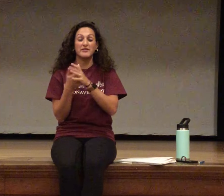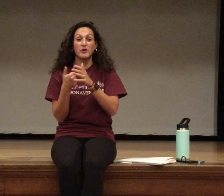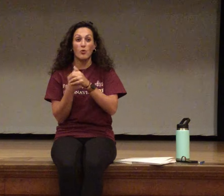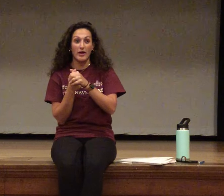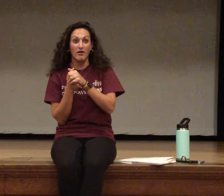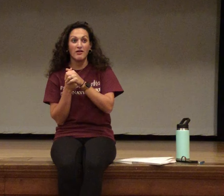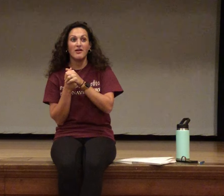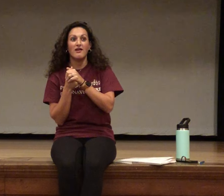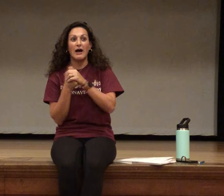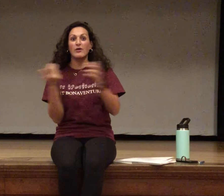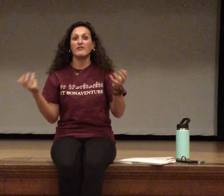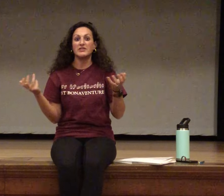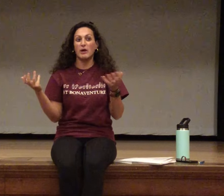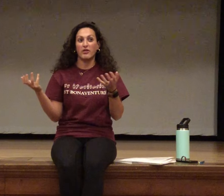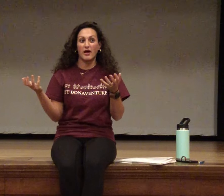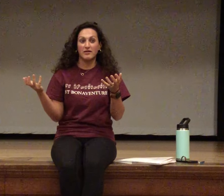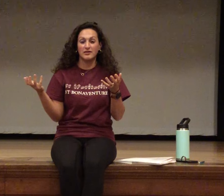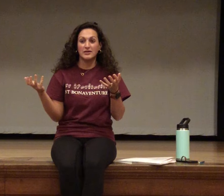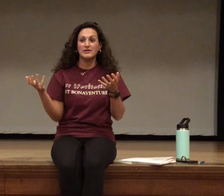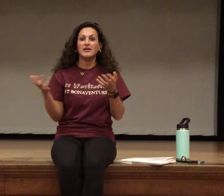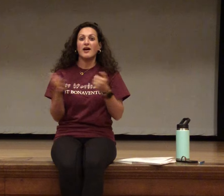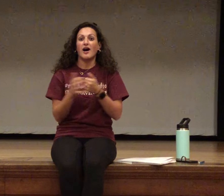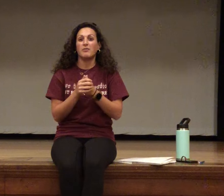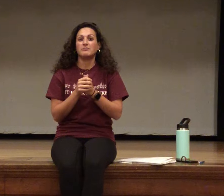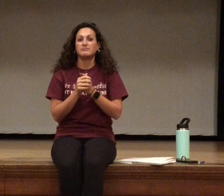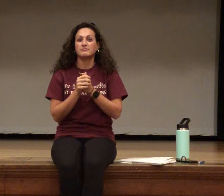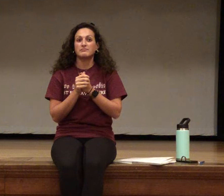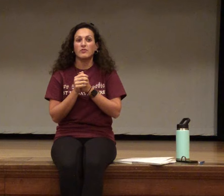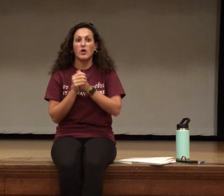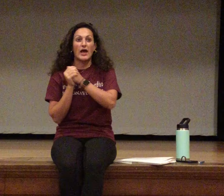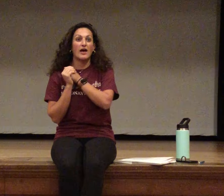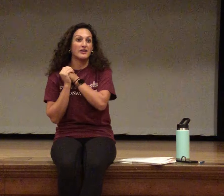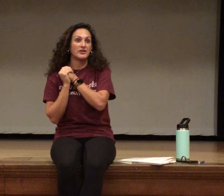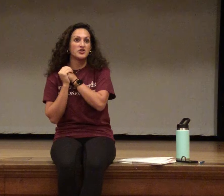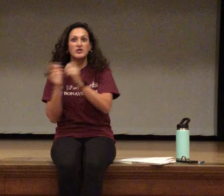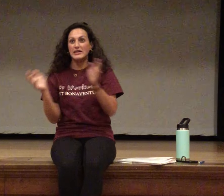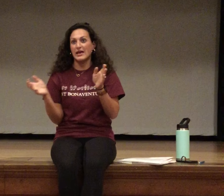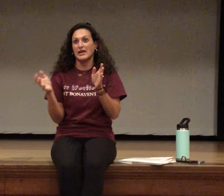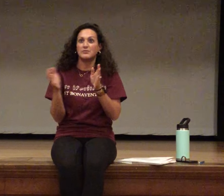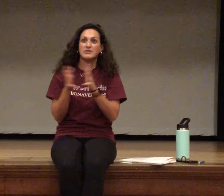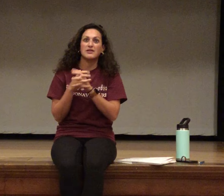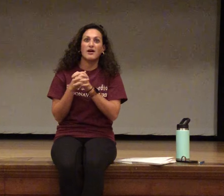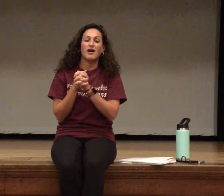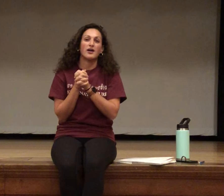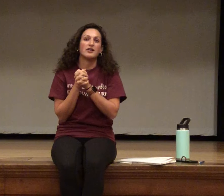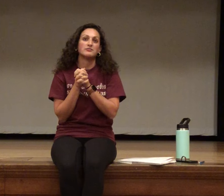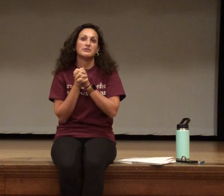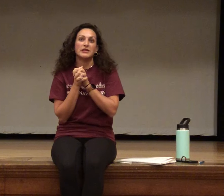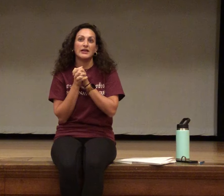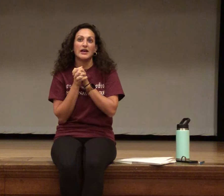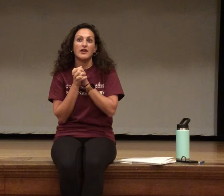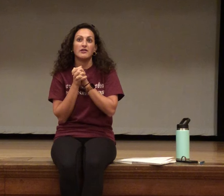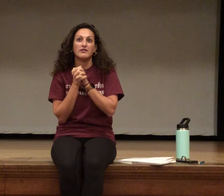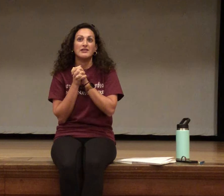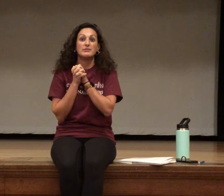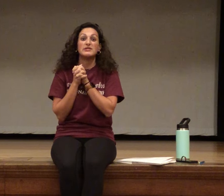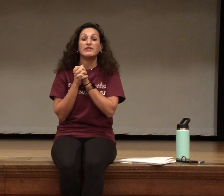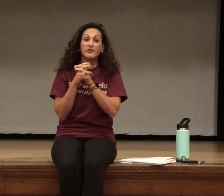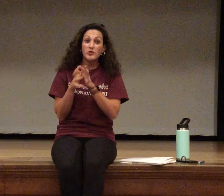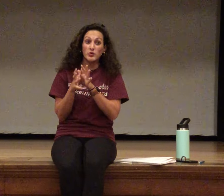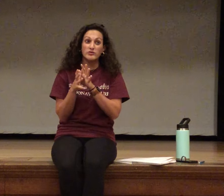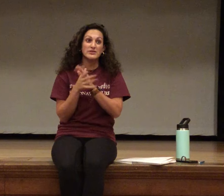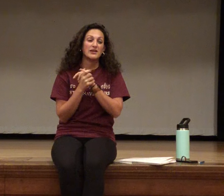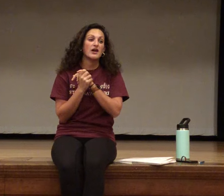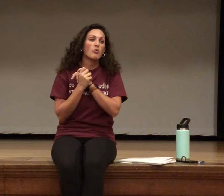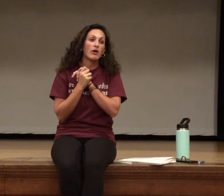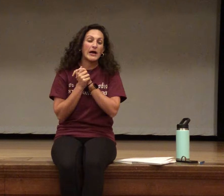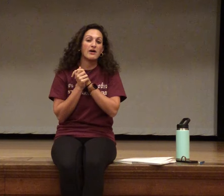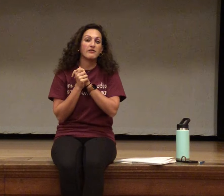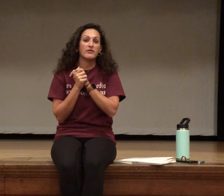a specific whale I would have to spell that um and street names um and specific foods will have